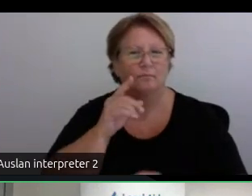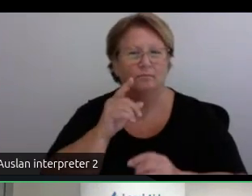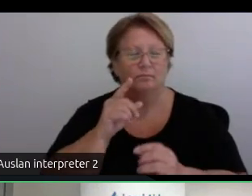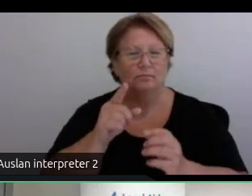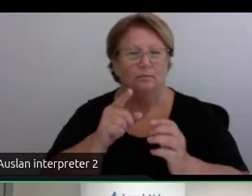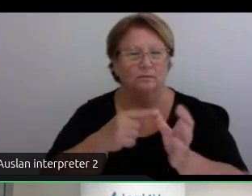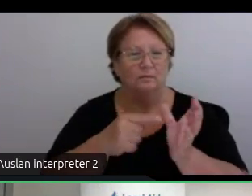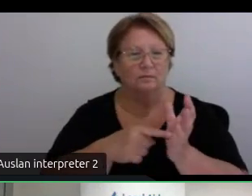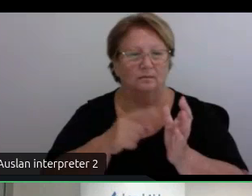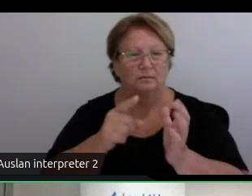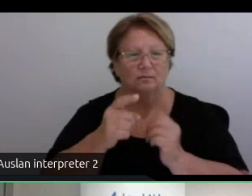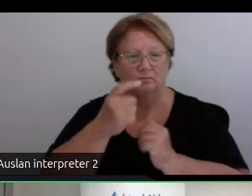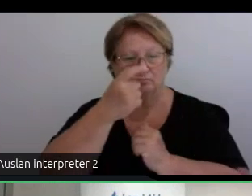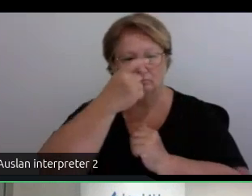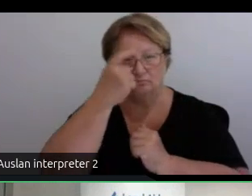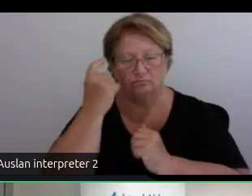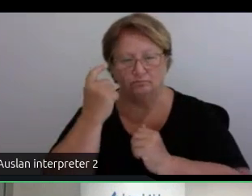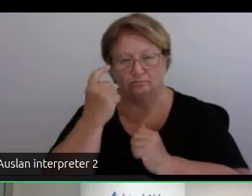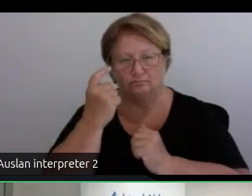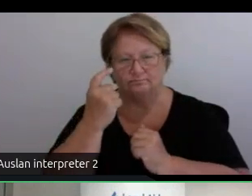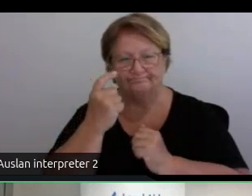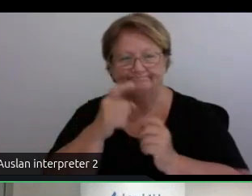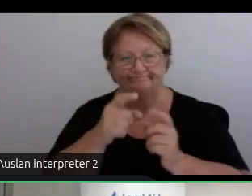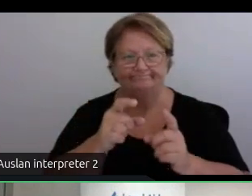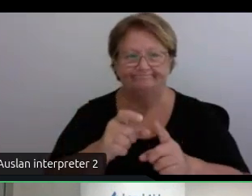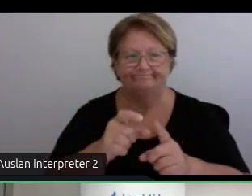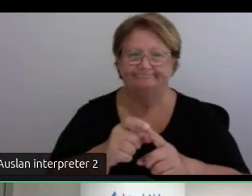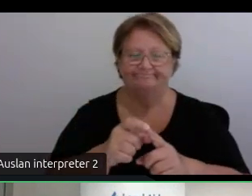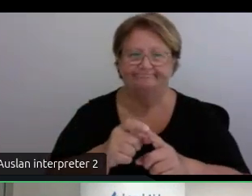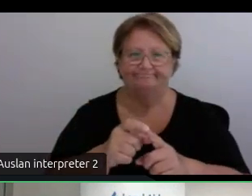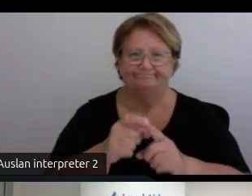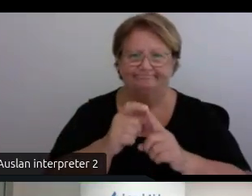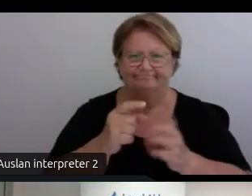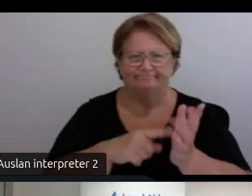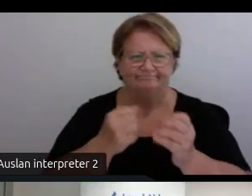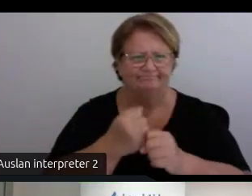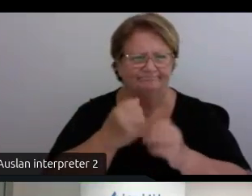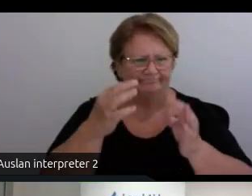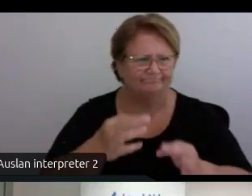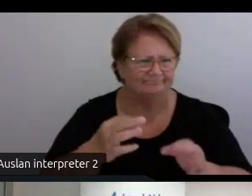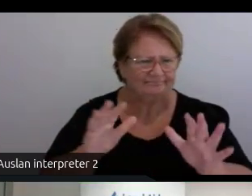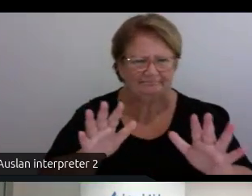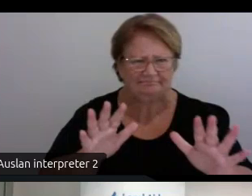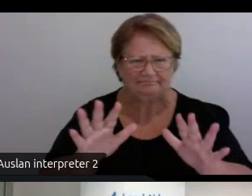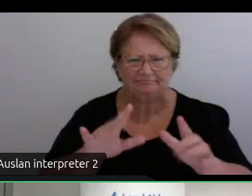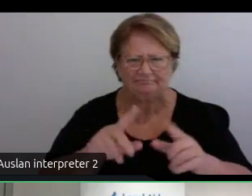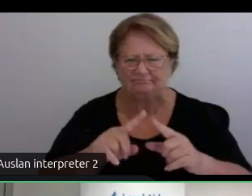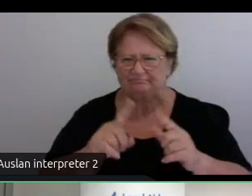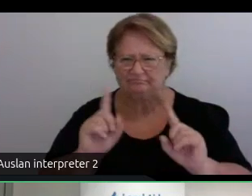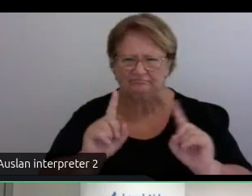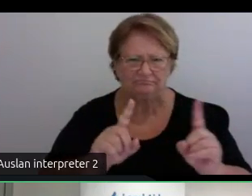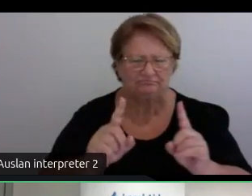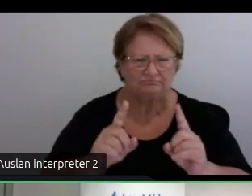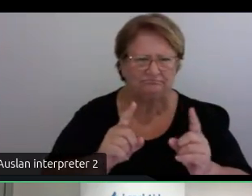you're under trauma, making what I would describe as difficult co cognitive decisions about signing